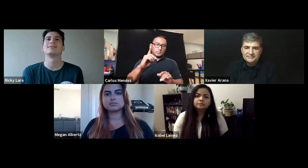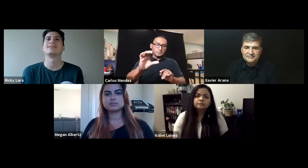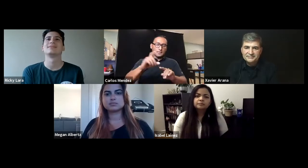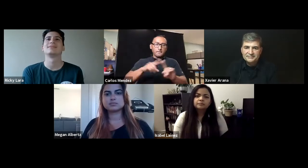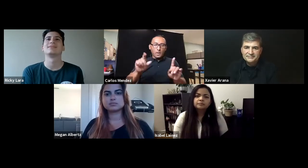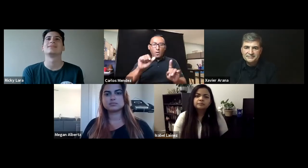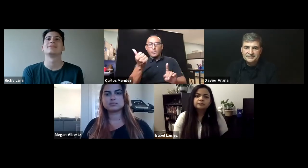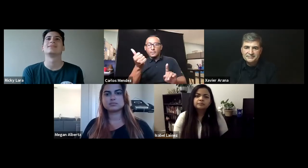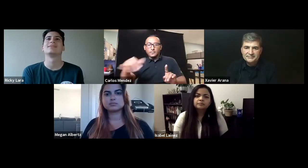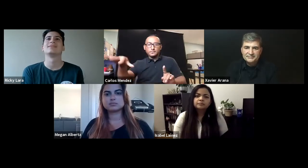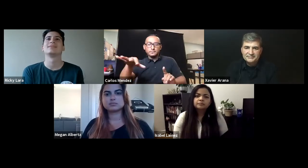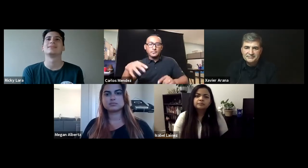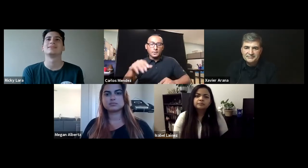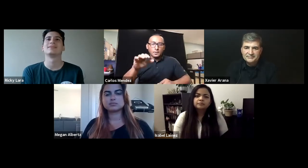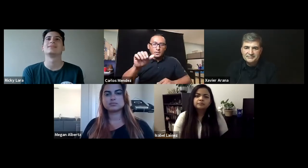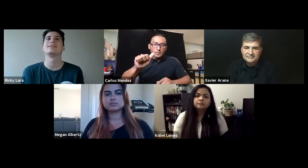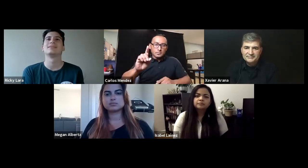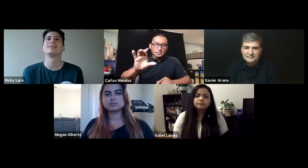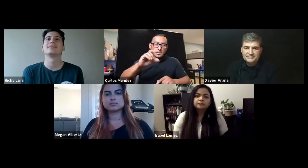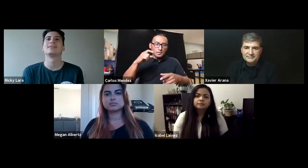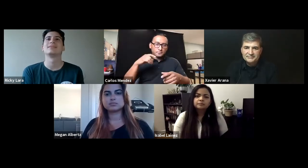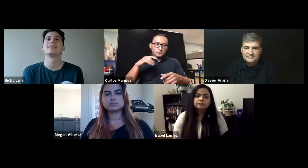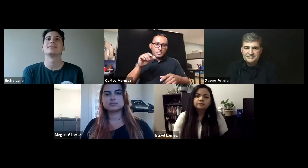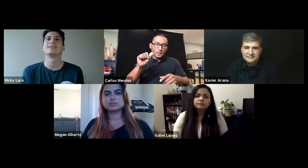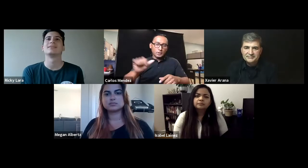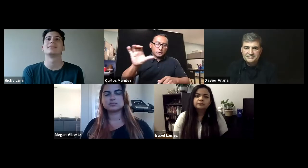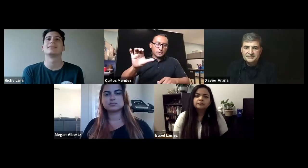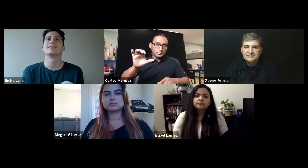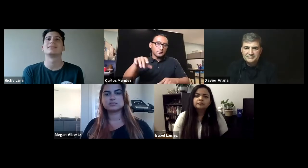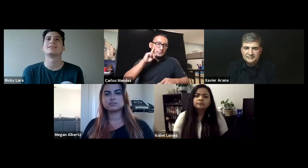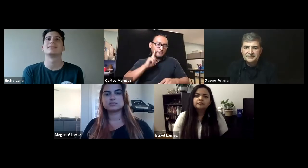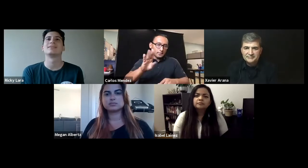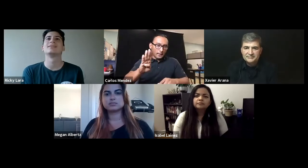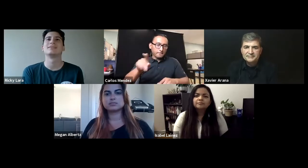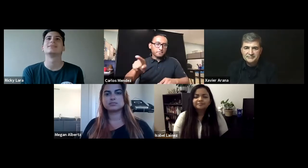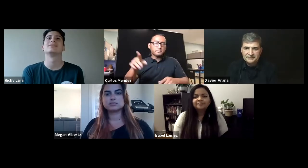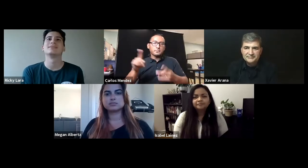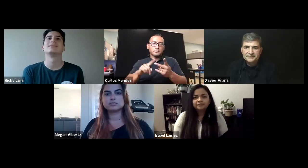that I can do things. Um...